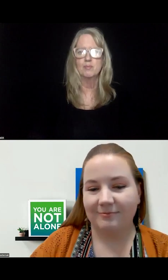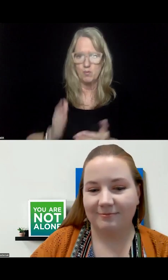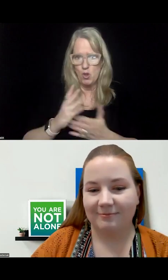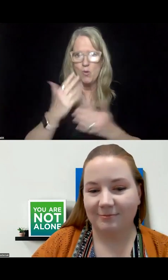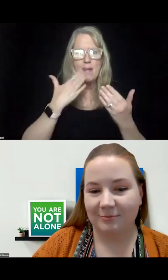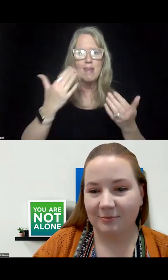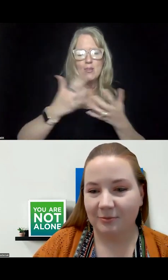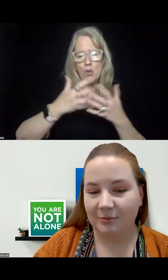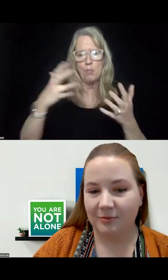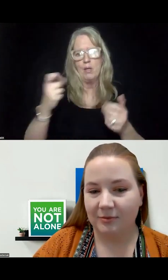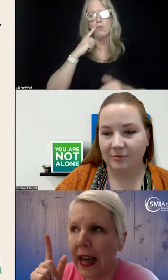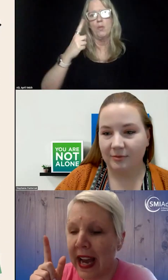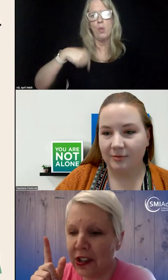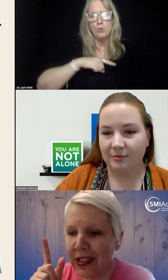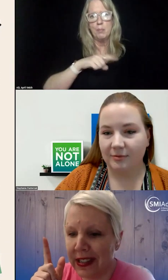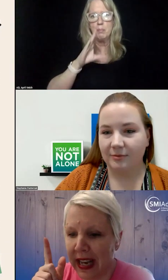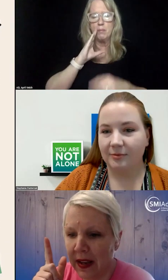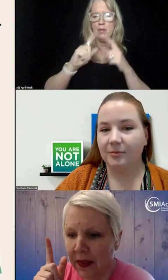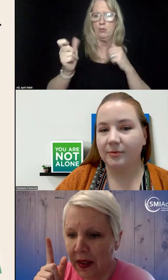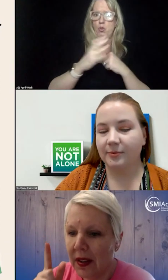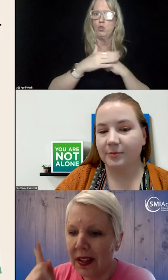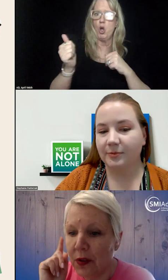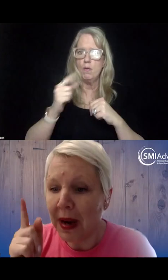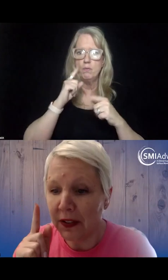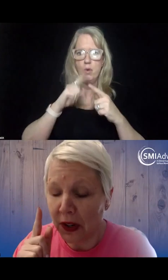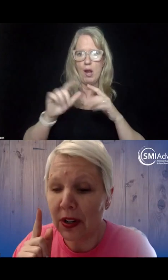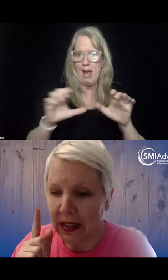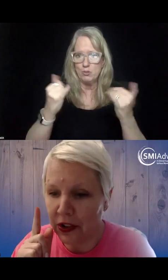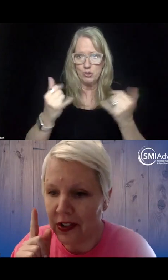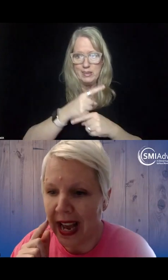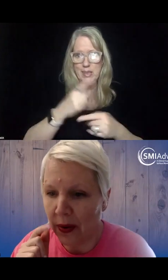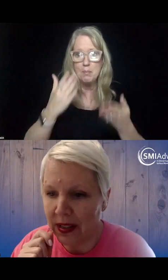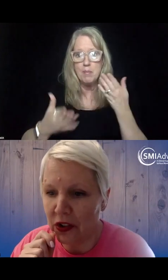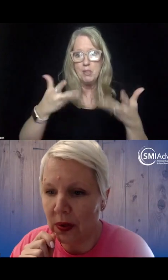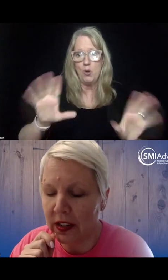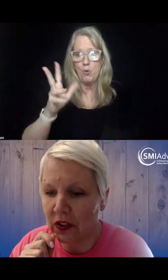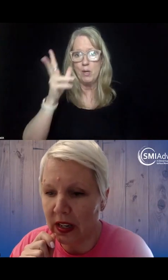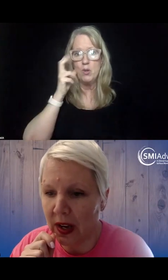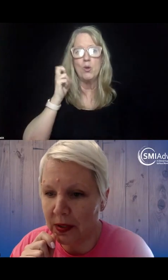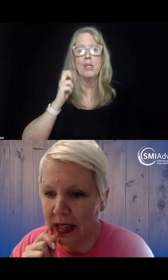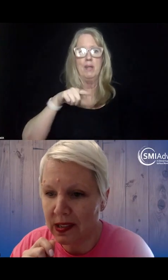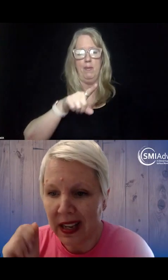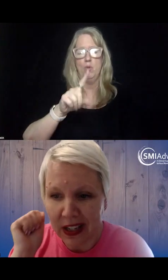THOSE OF US LOOKING FOR THE CALL TO ACTION TODAY, YOU MIGHT HAVE HEARD IT IN THE LEGISLATIVE UPDATES.